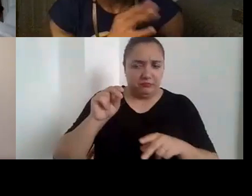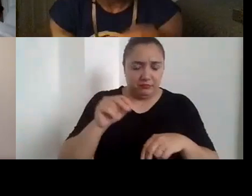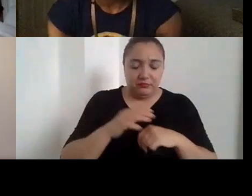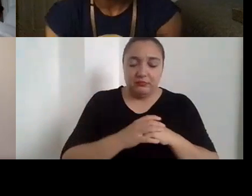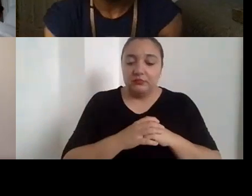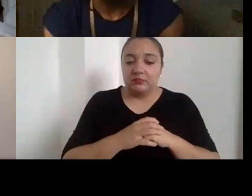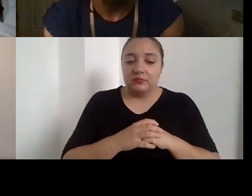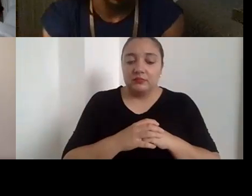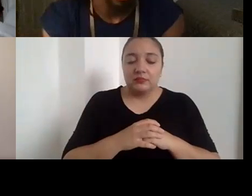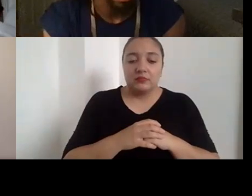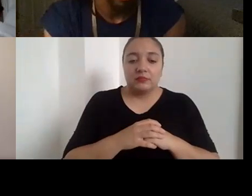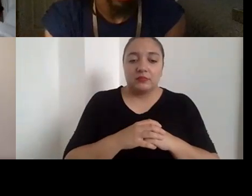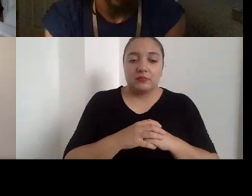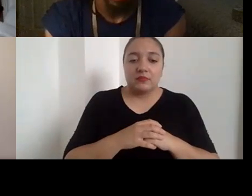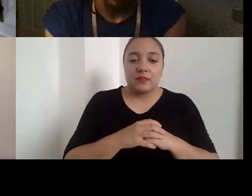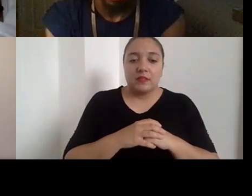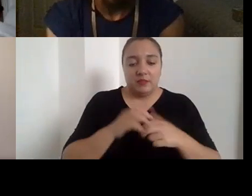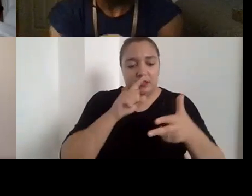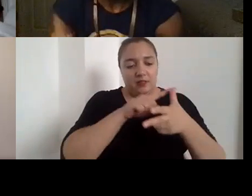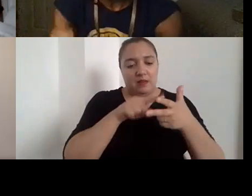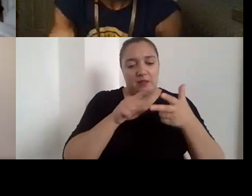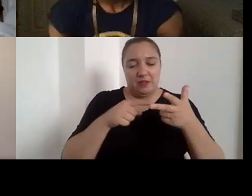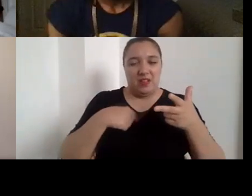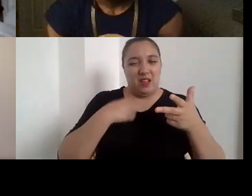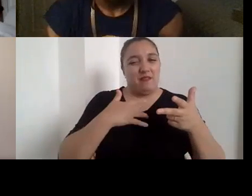those first three are the main ones I resonate with.